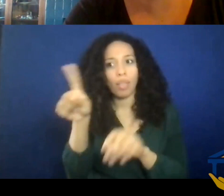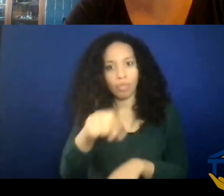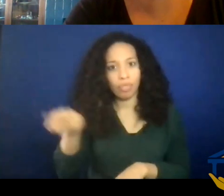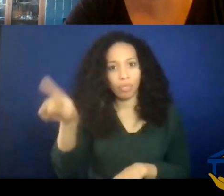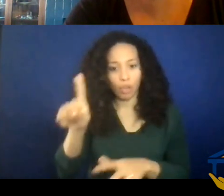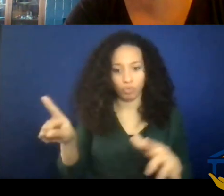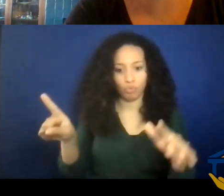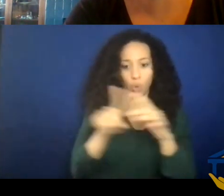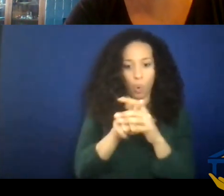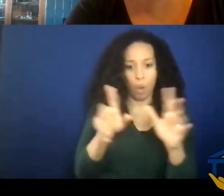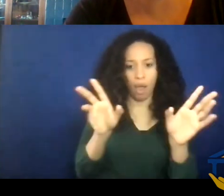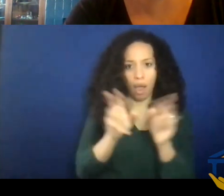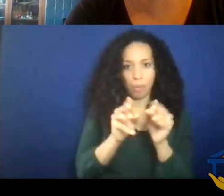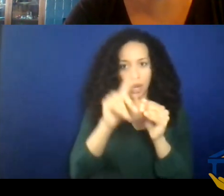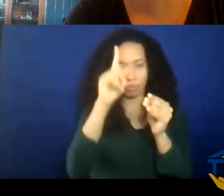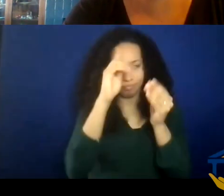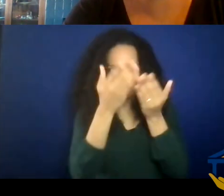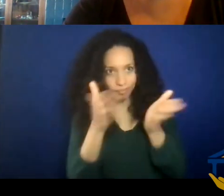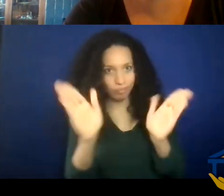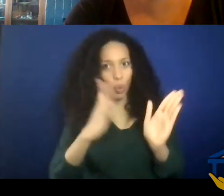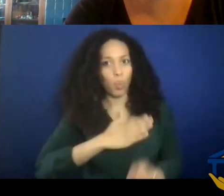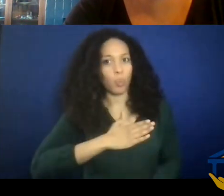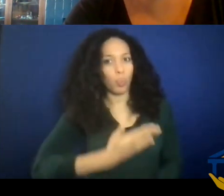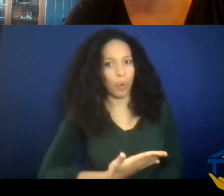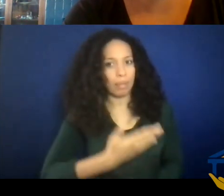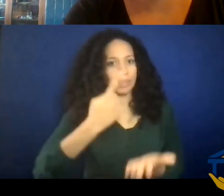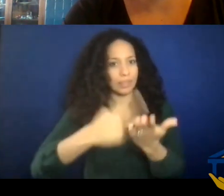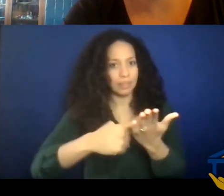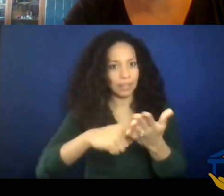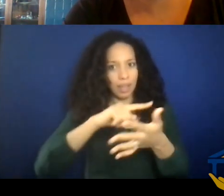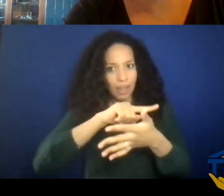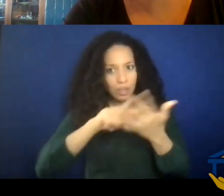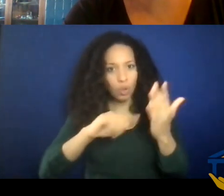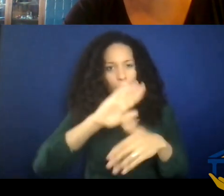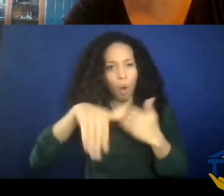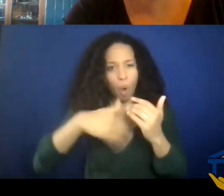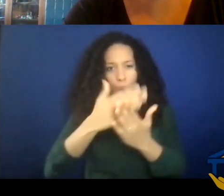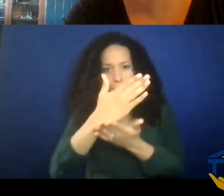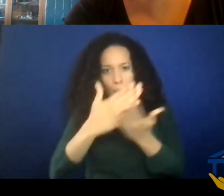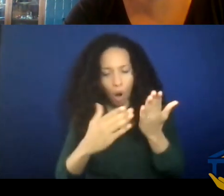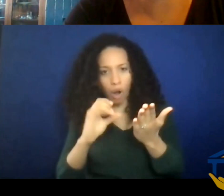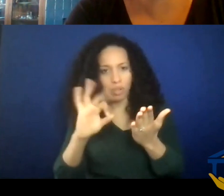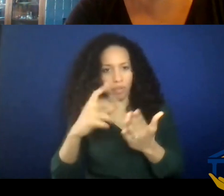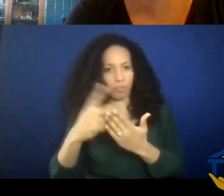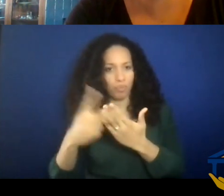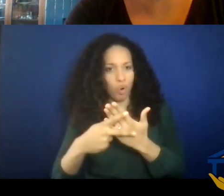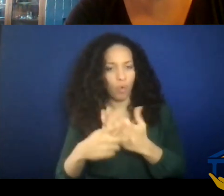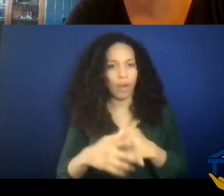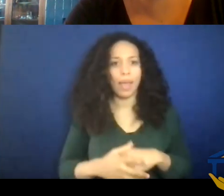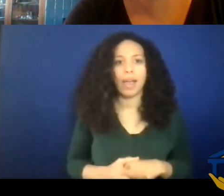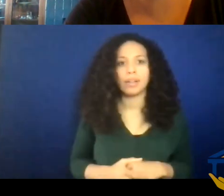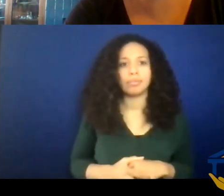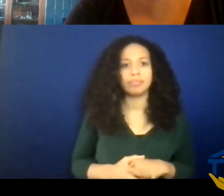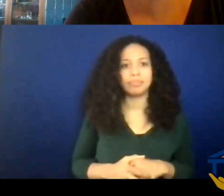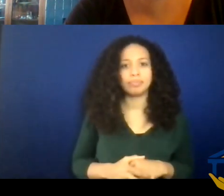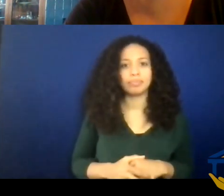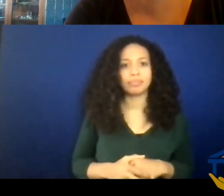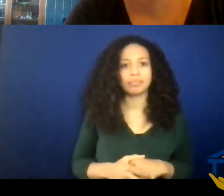to discuss all aspects of the program. They can't come to the meeting with an IEP prepared